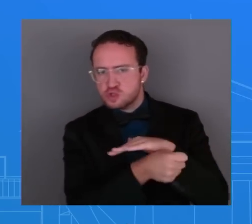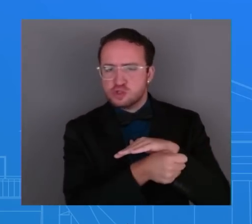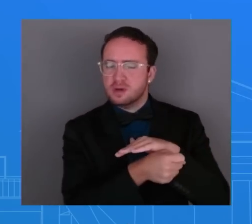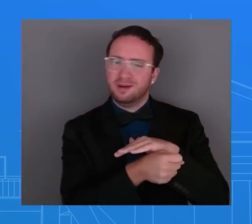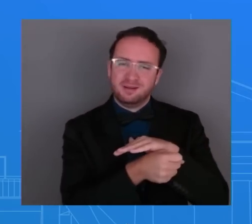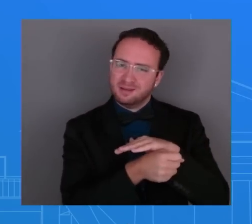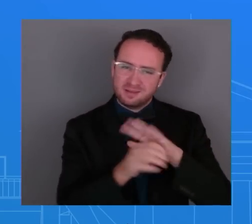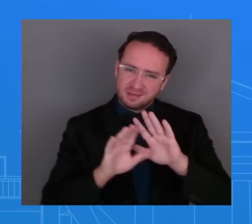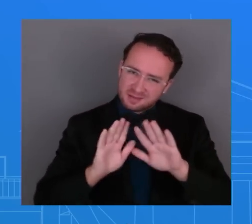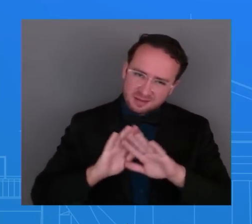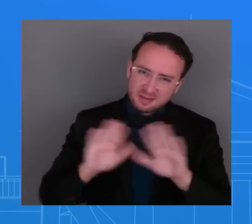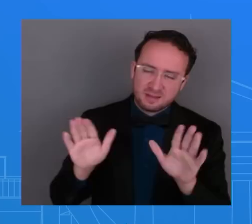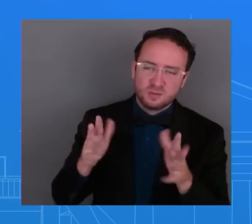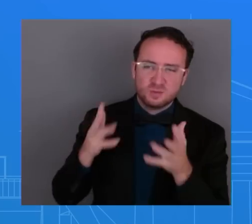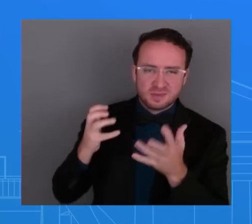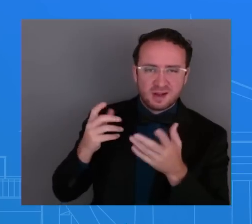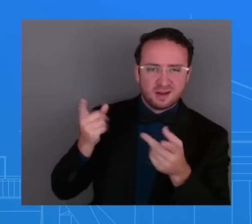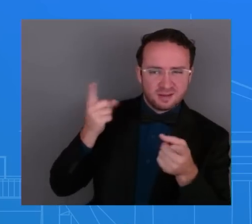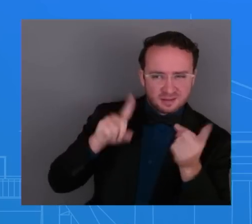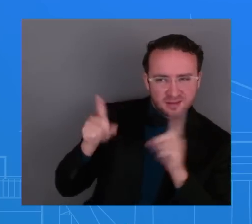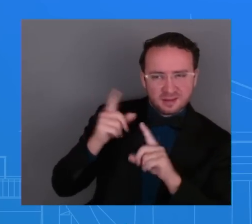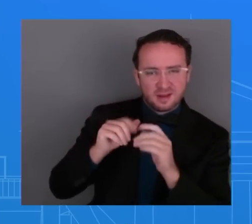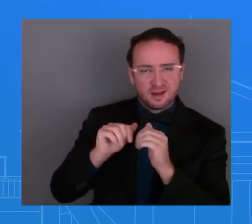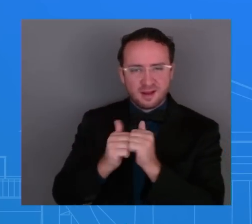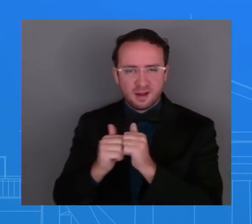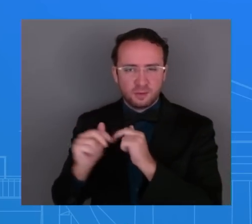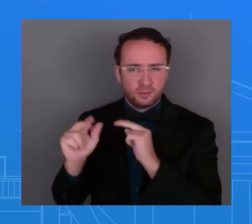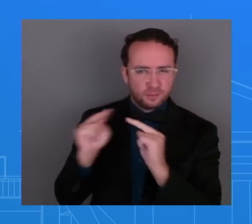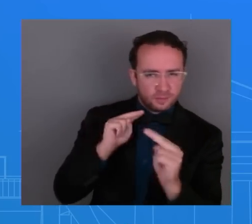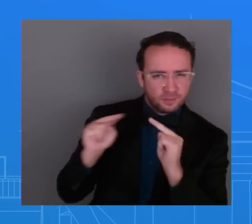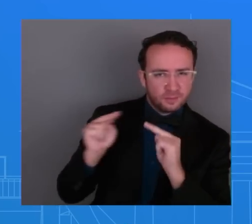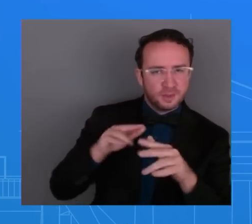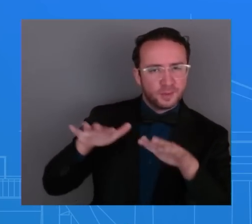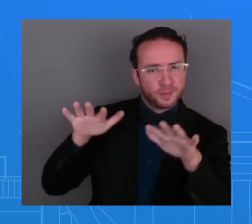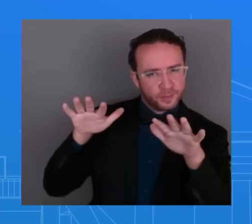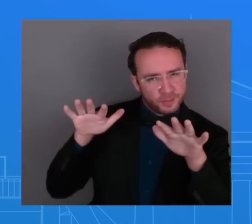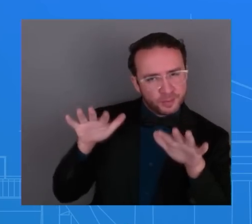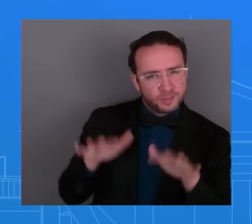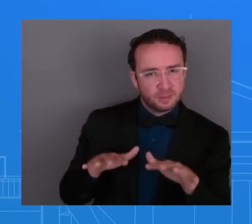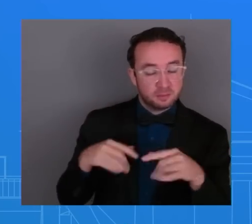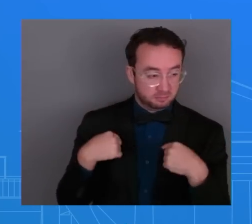He spent his time doing that over the past two weeks and having those very important dip- --